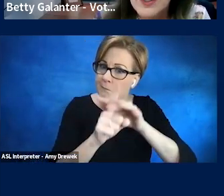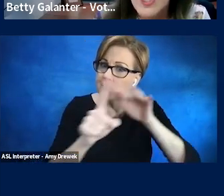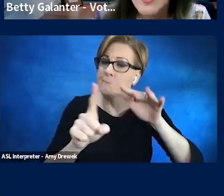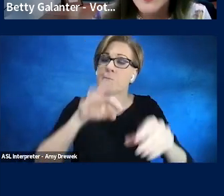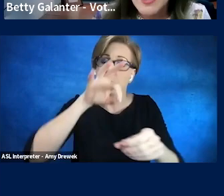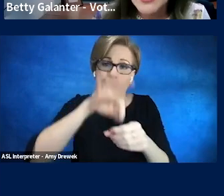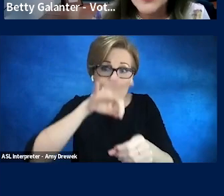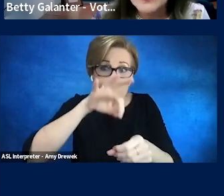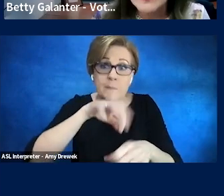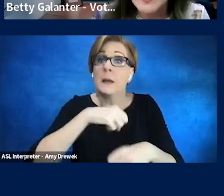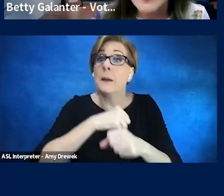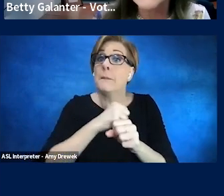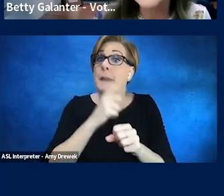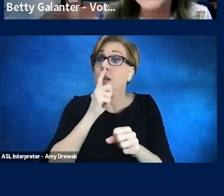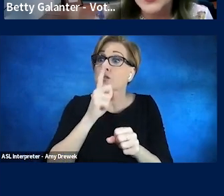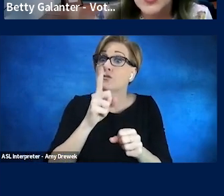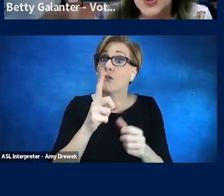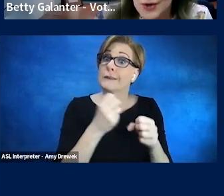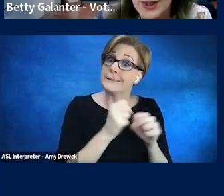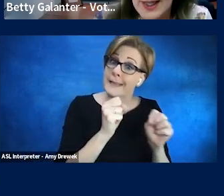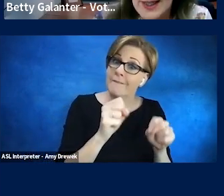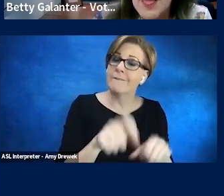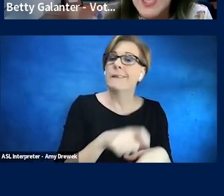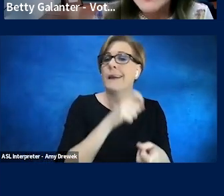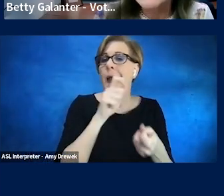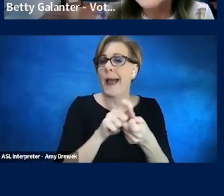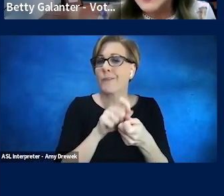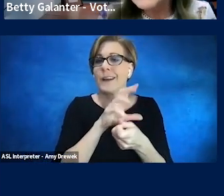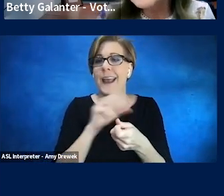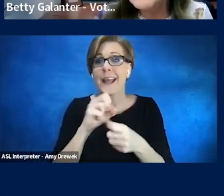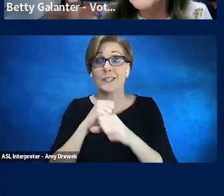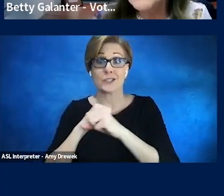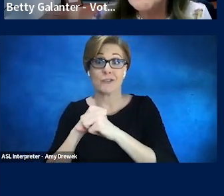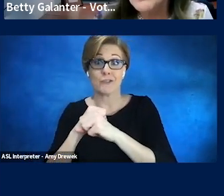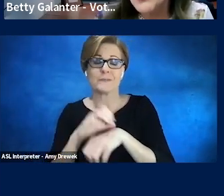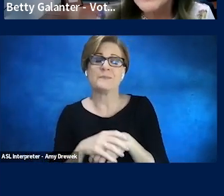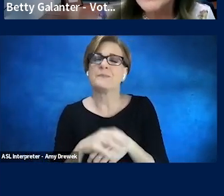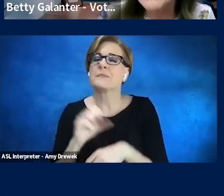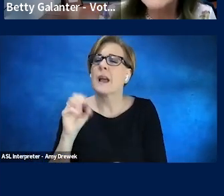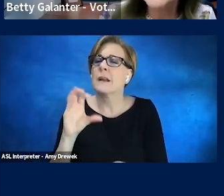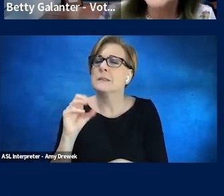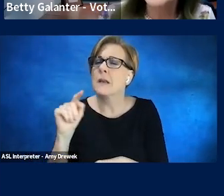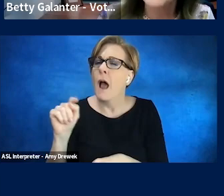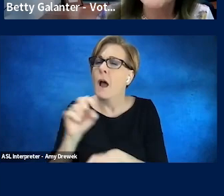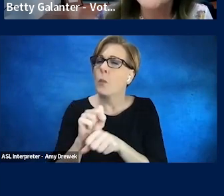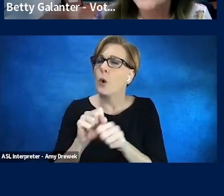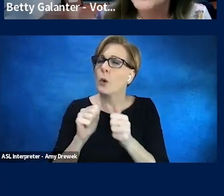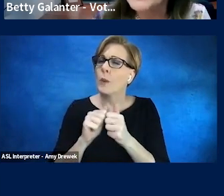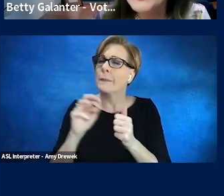safely, accurately, and securely. Now, Scott has been with the Maricopa County elections for about four